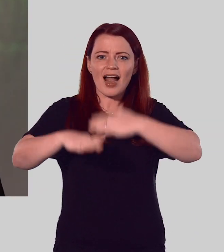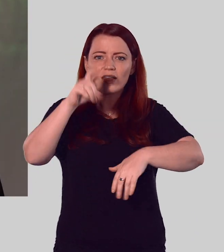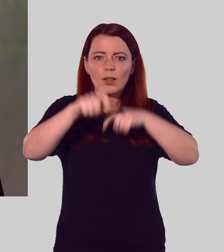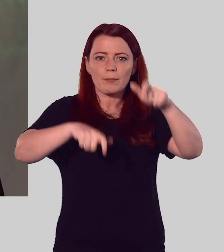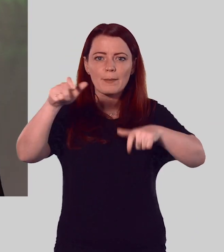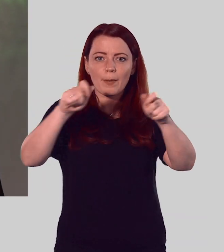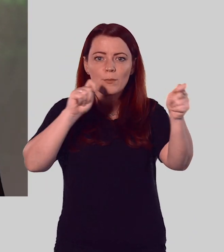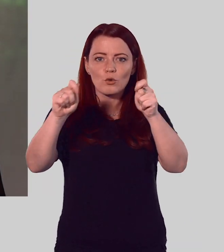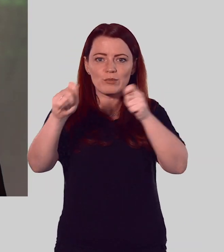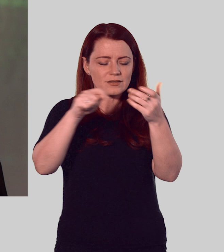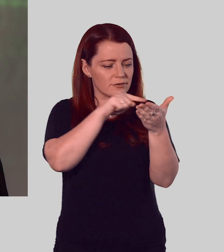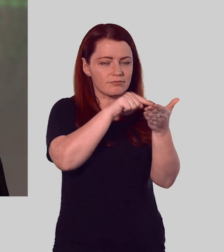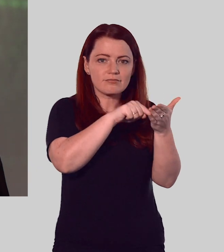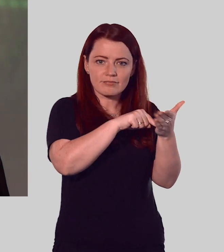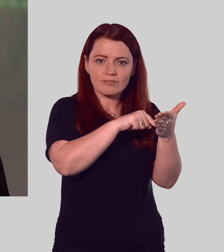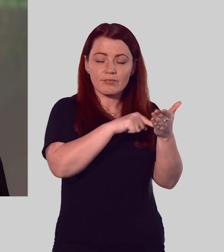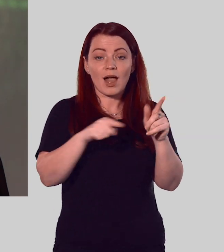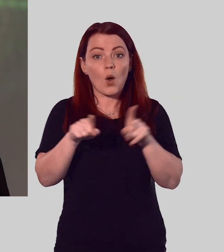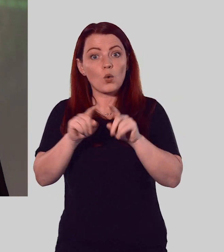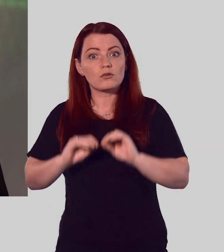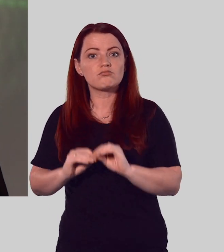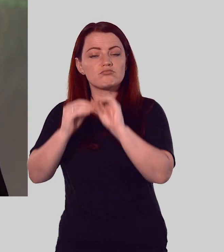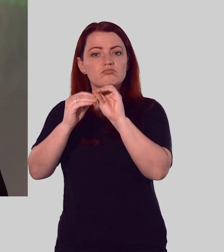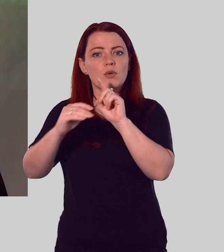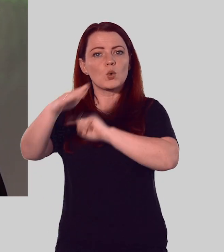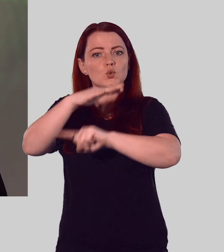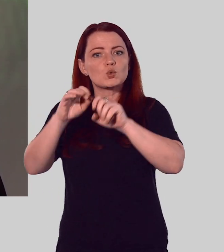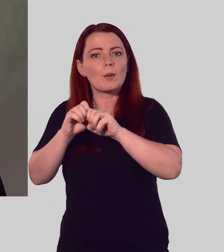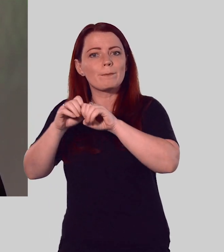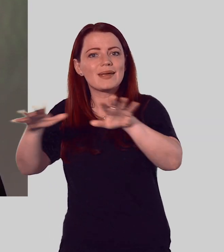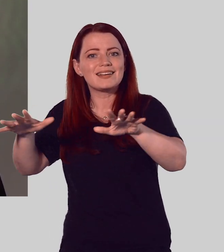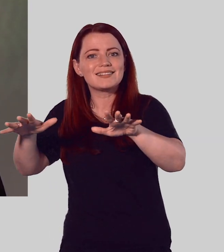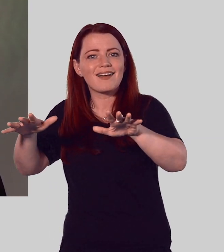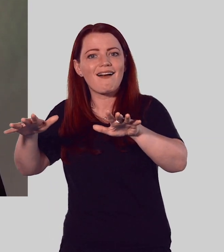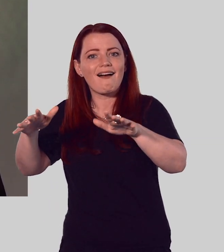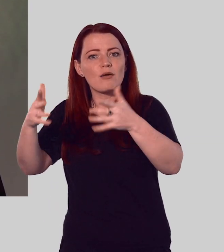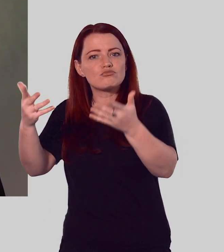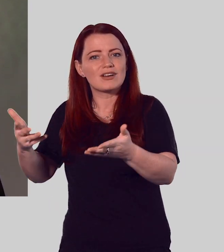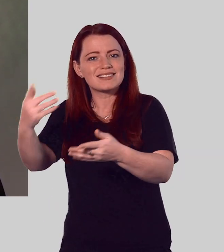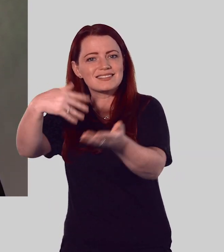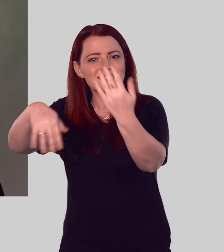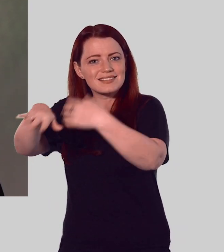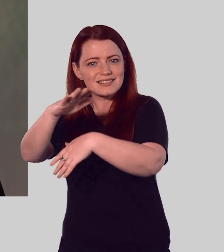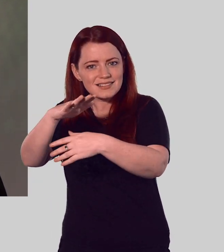I also created a social media presence for EPM in addition to Bandcamp and YouTube